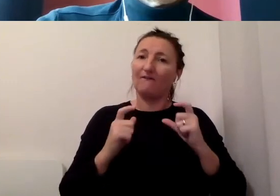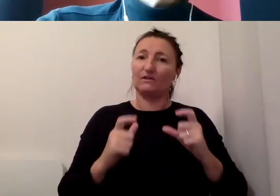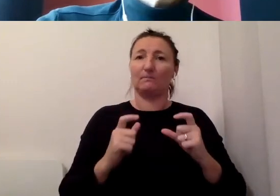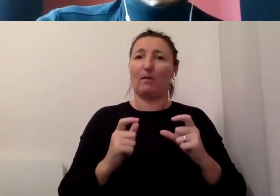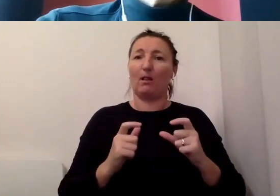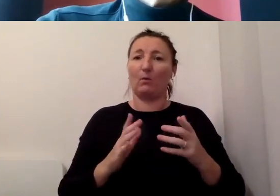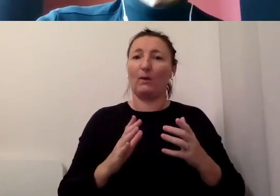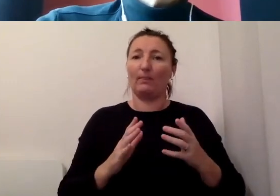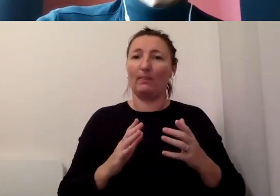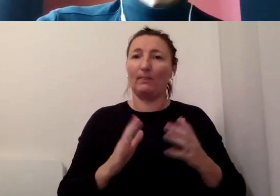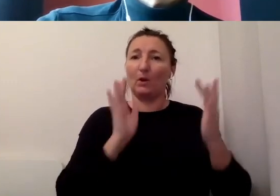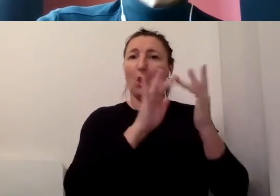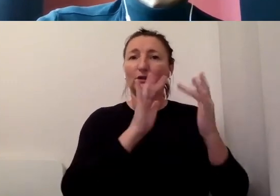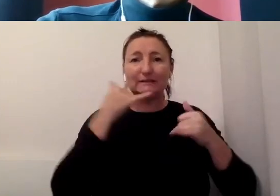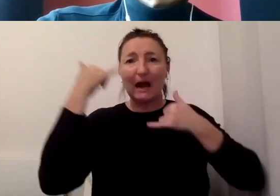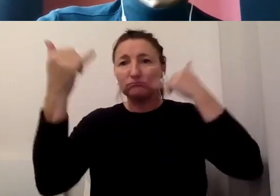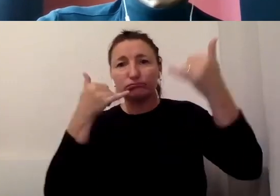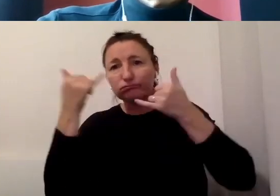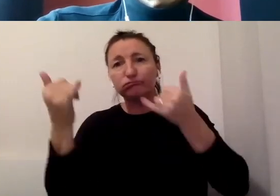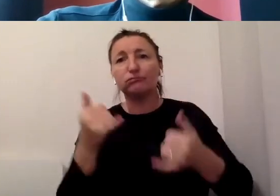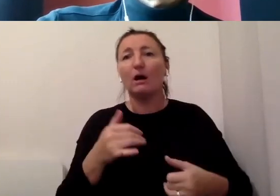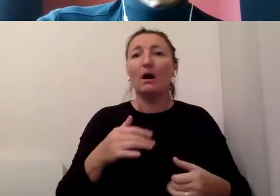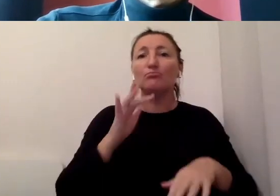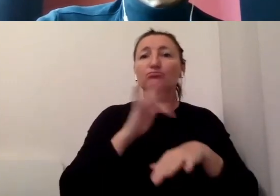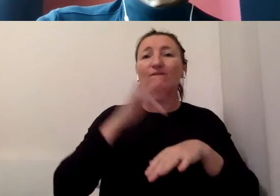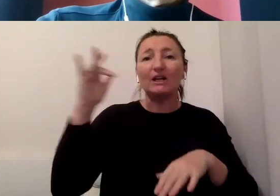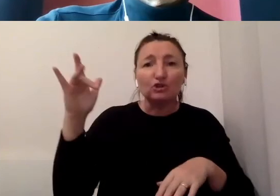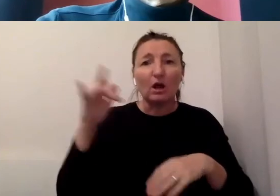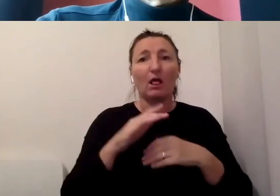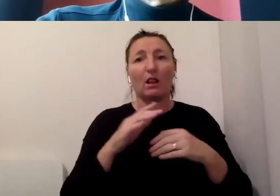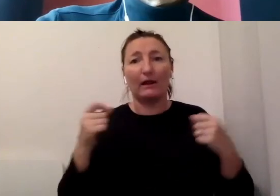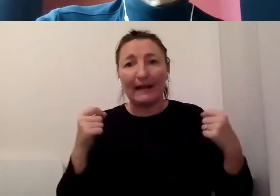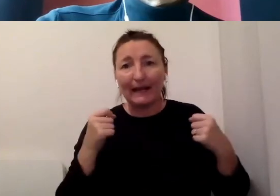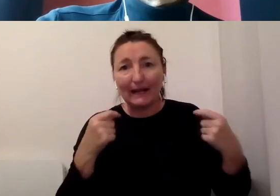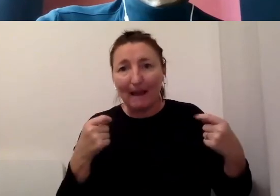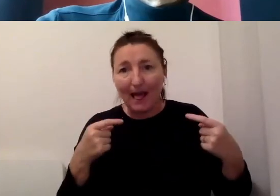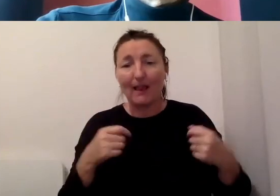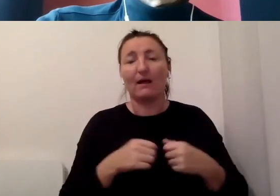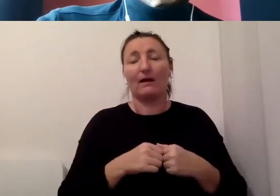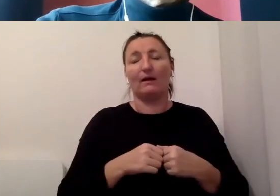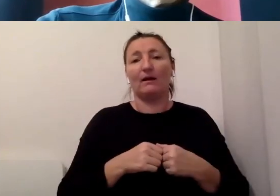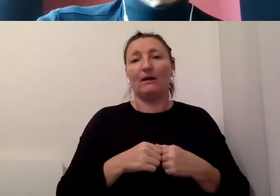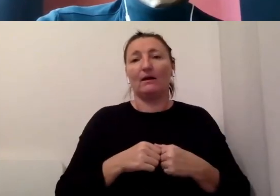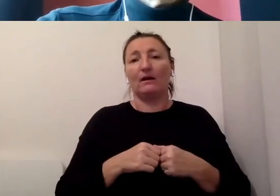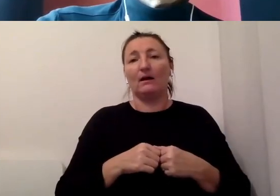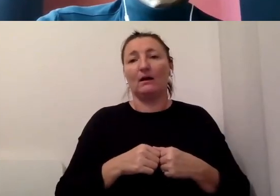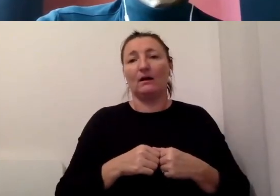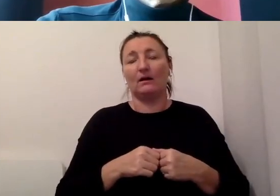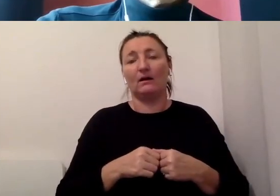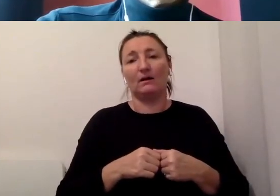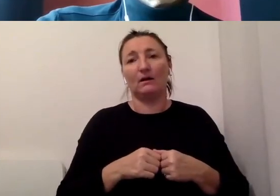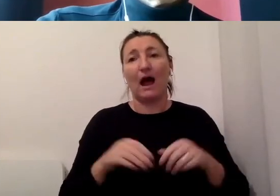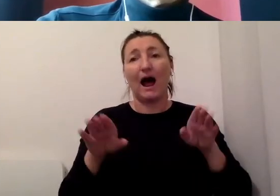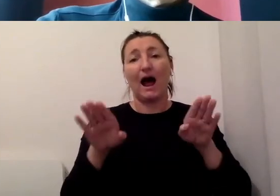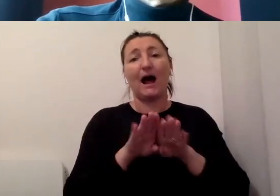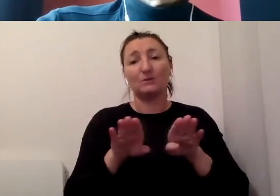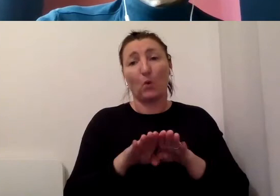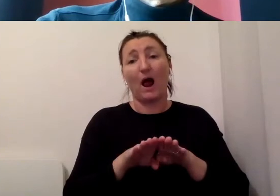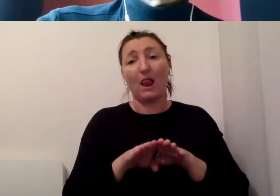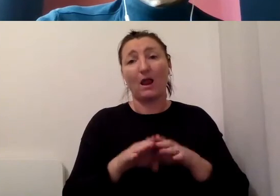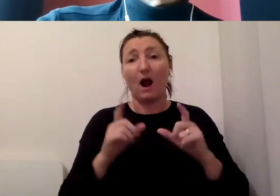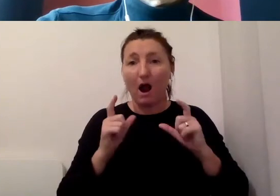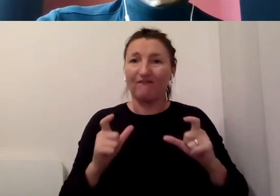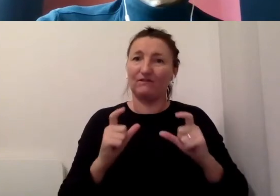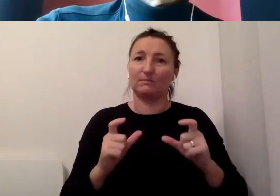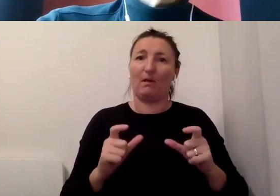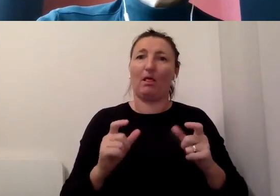professionals and also equally, you know being able to feel comfortable talking to other people